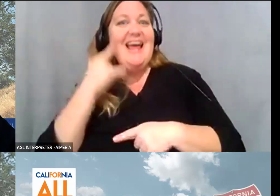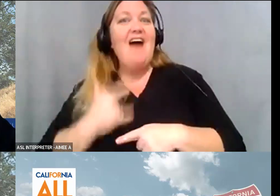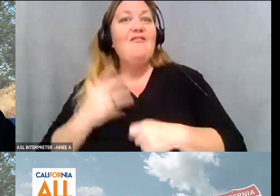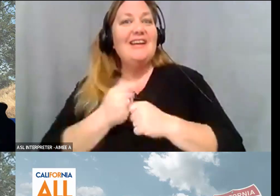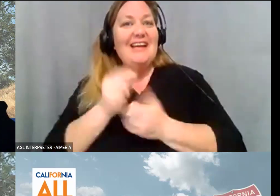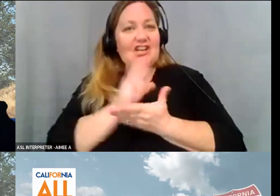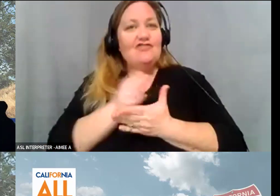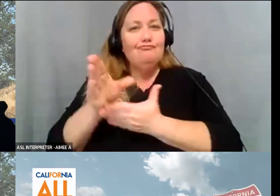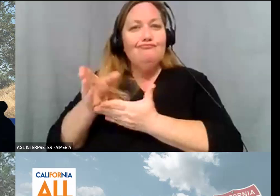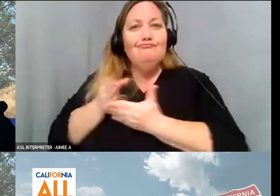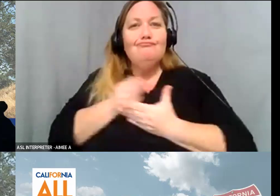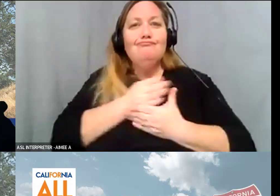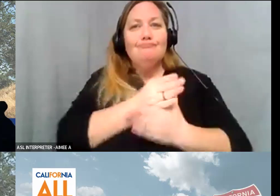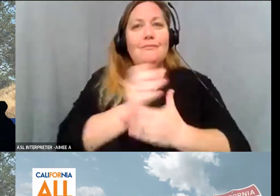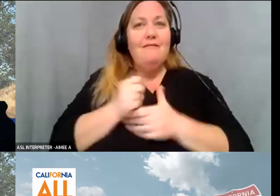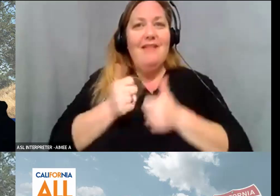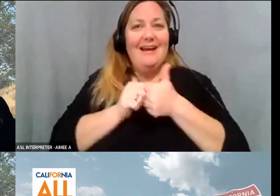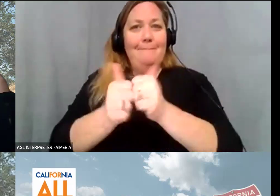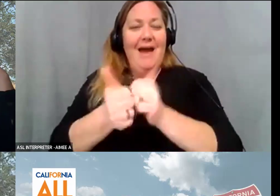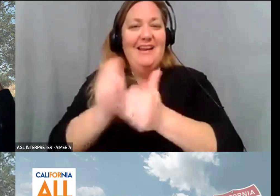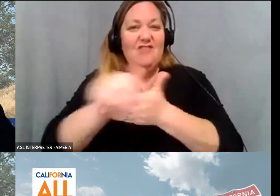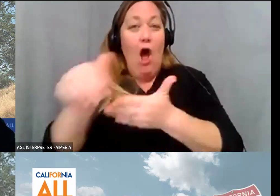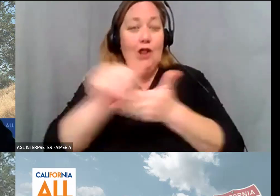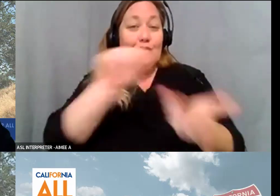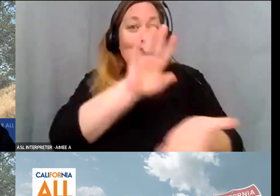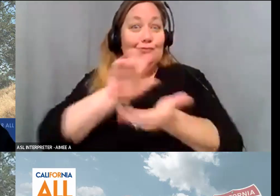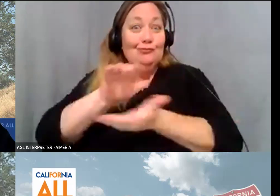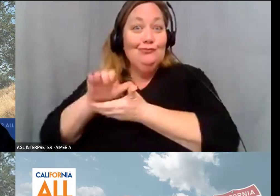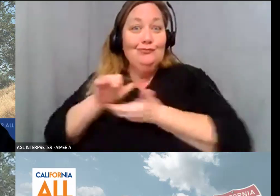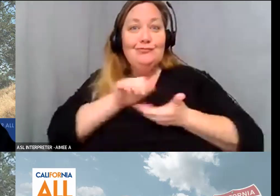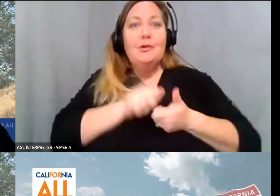those Competitive Grant dollars. Cause we've got, you know, potentially the biggest state